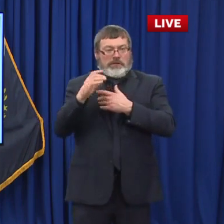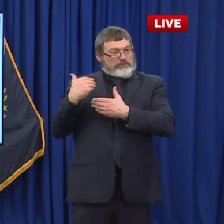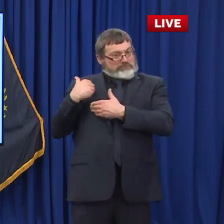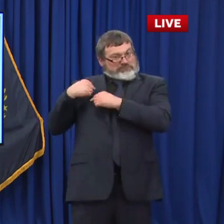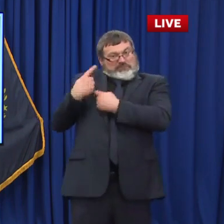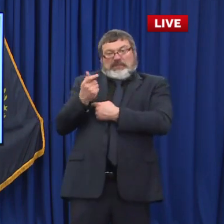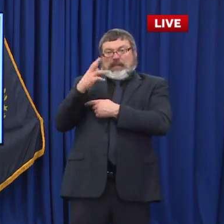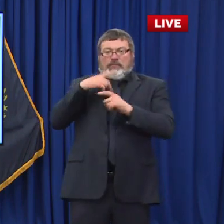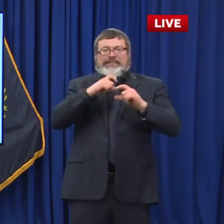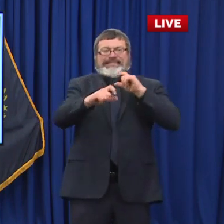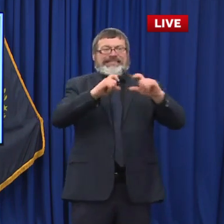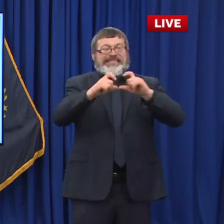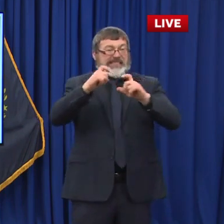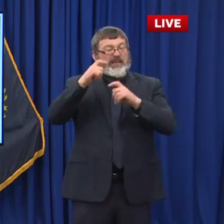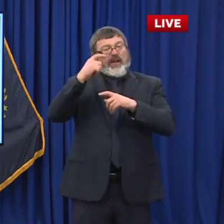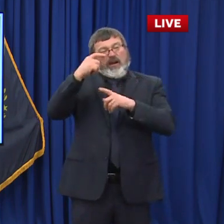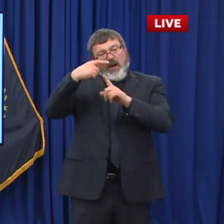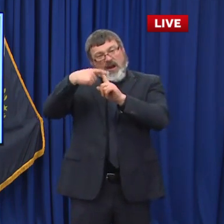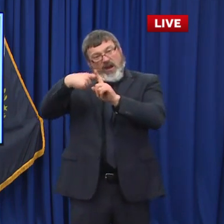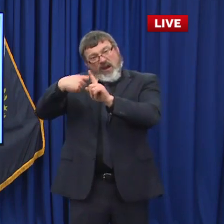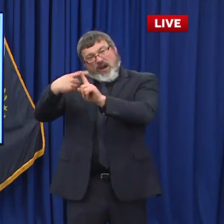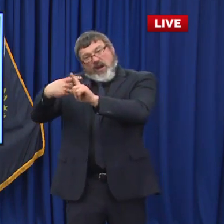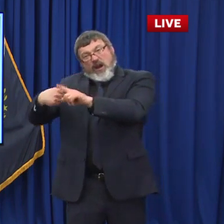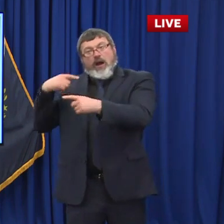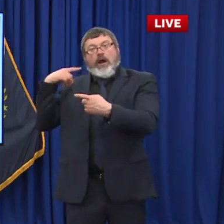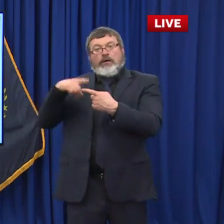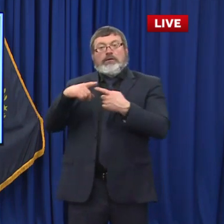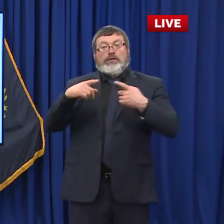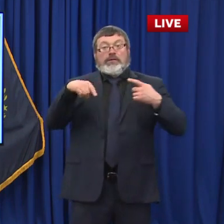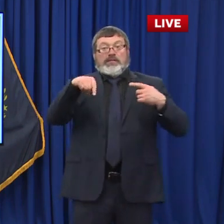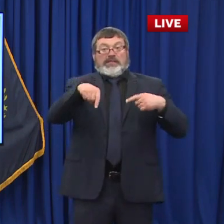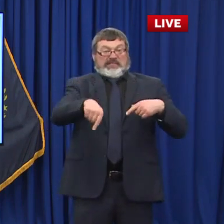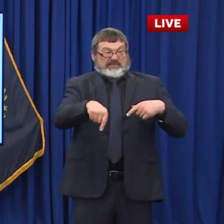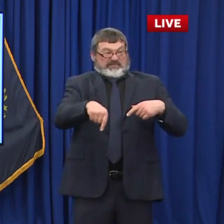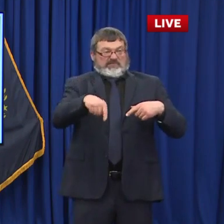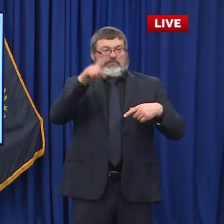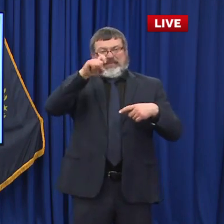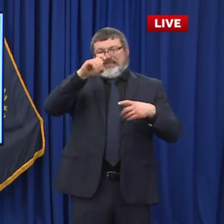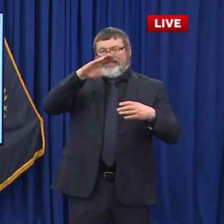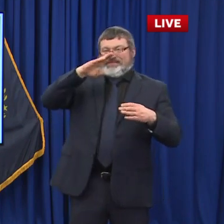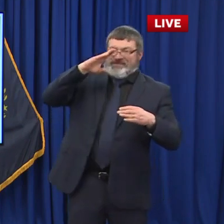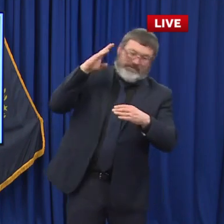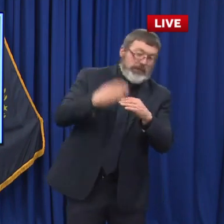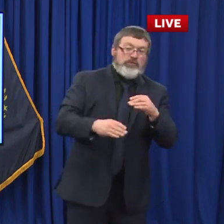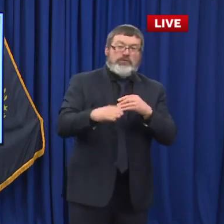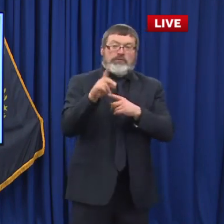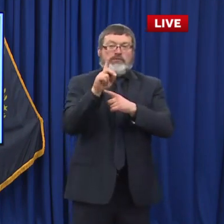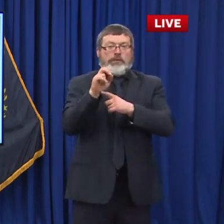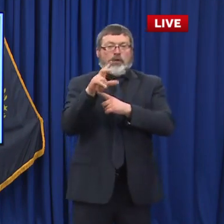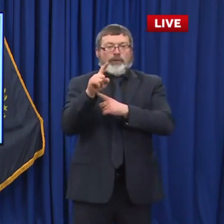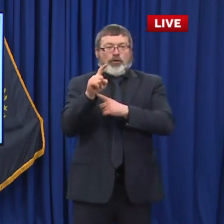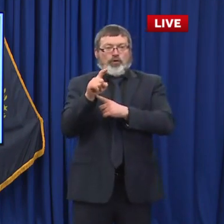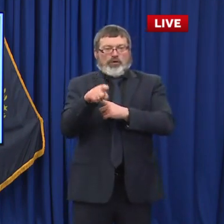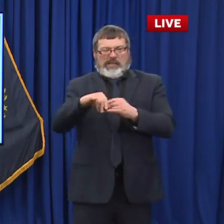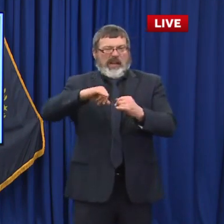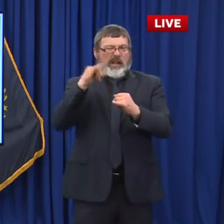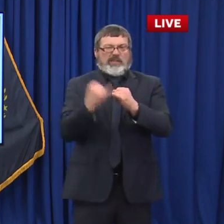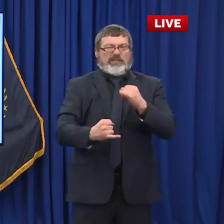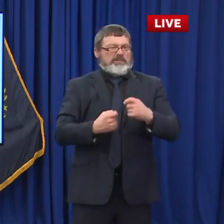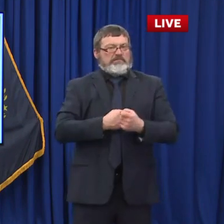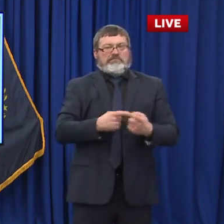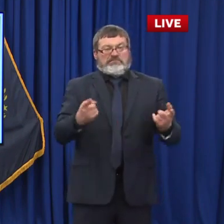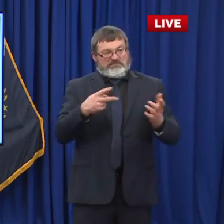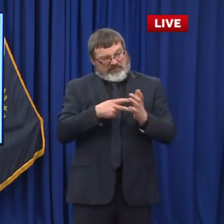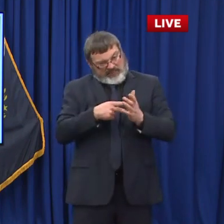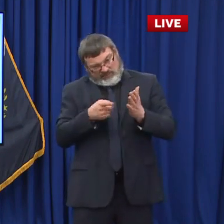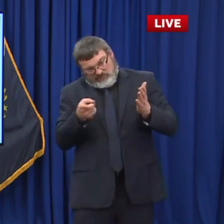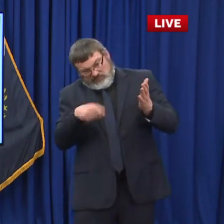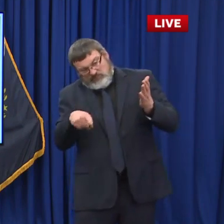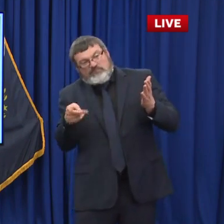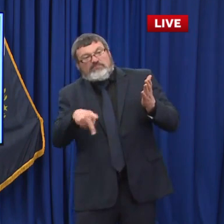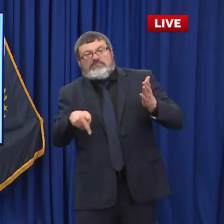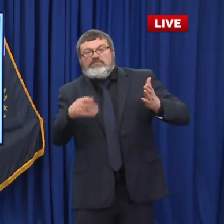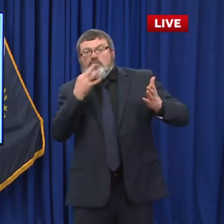THE $1.25 BILLION OF CARES ACT FUNDS WE RECEIVED IN MARCH OR APRIL WE HAVE TO SPEND ALL THOSE DOLLARS BY THE SUMMER 31ST.